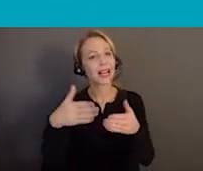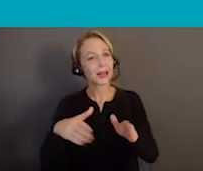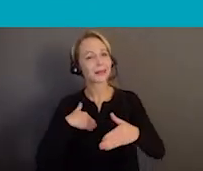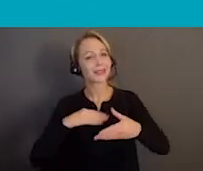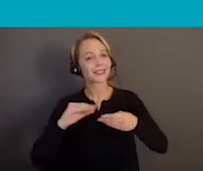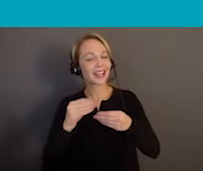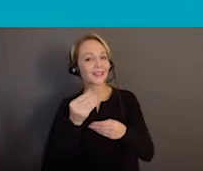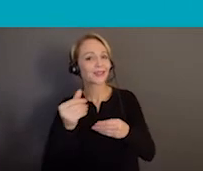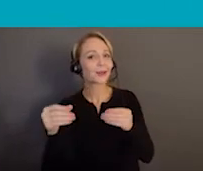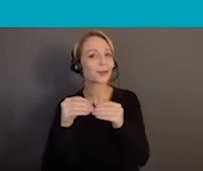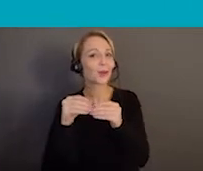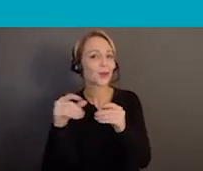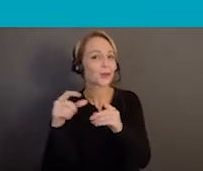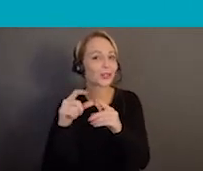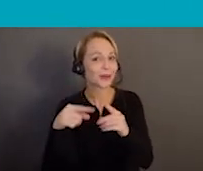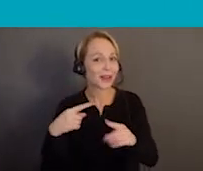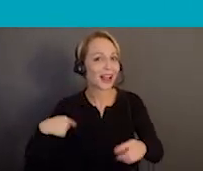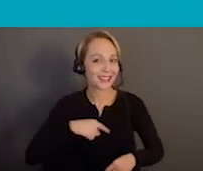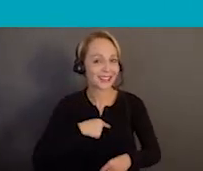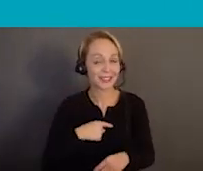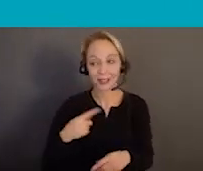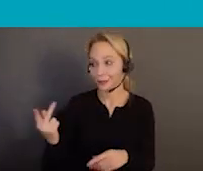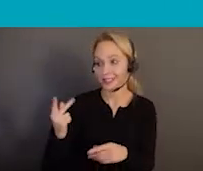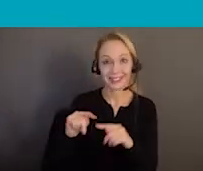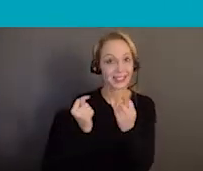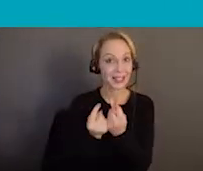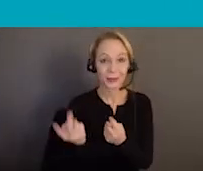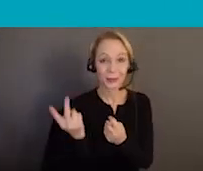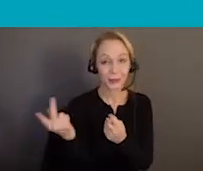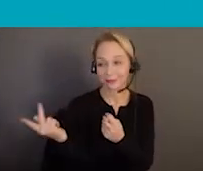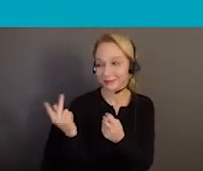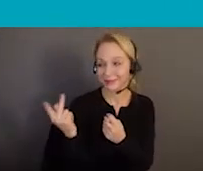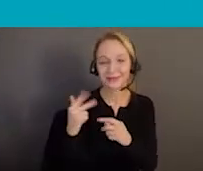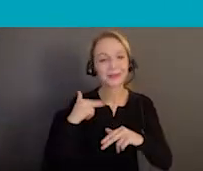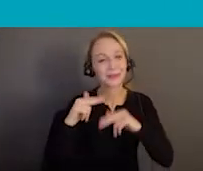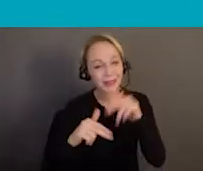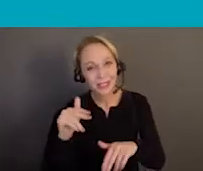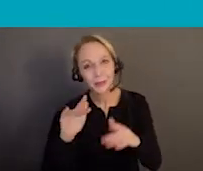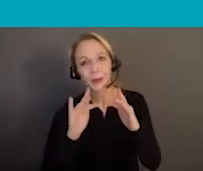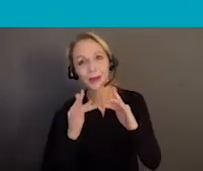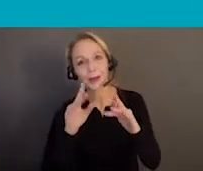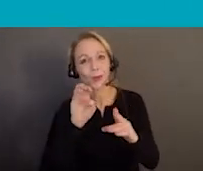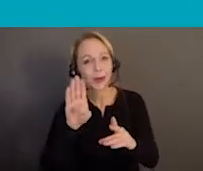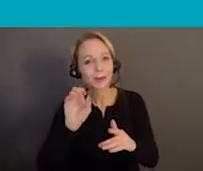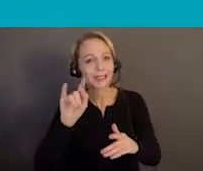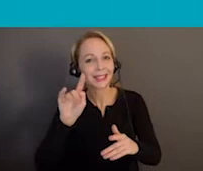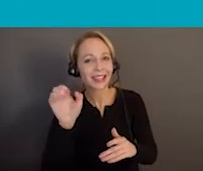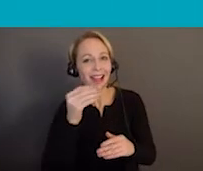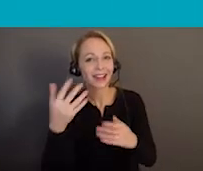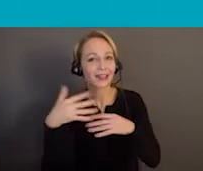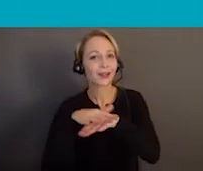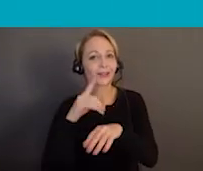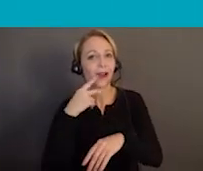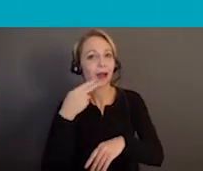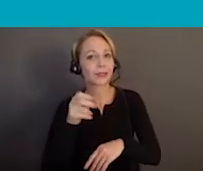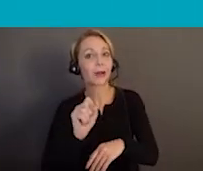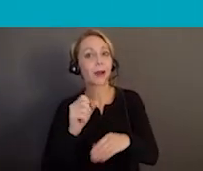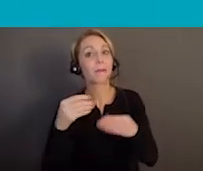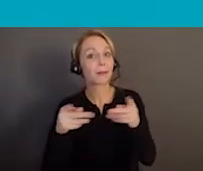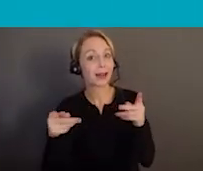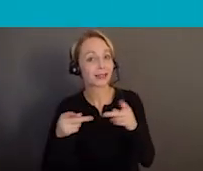WE ARE A TEAM OF TWO WHO BUILDS WEBSITES FOR HubSpot